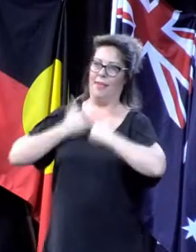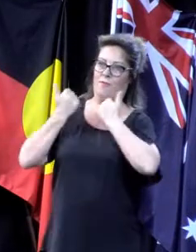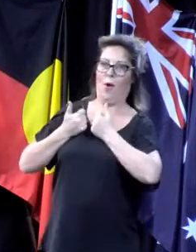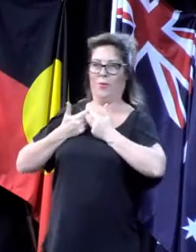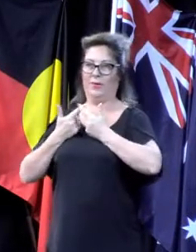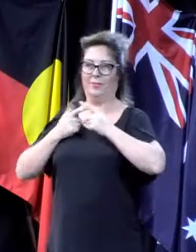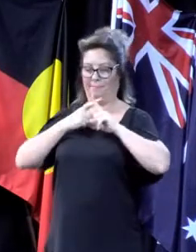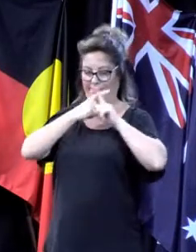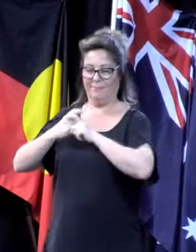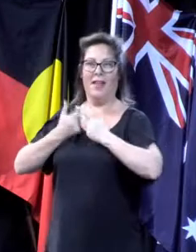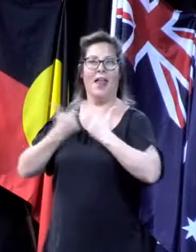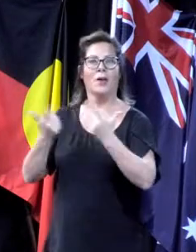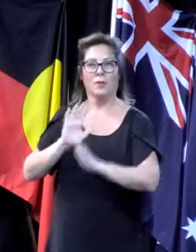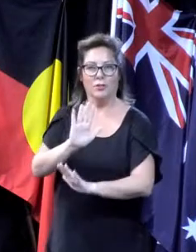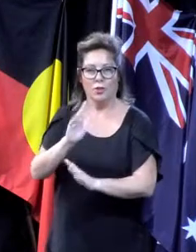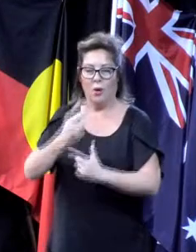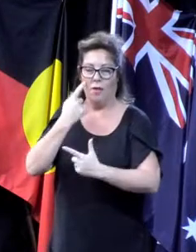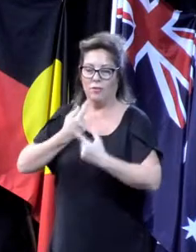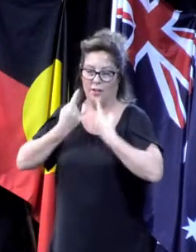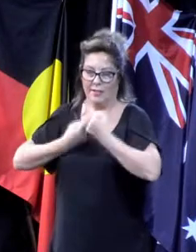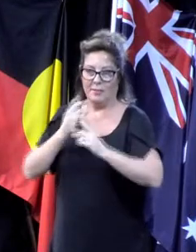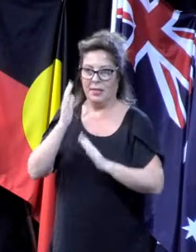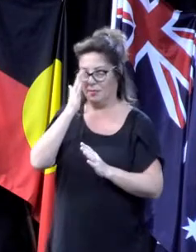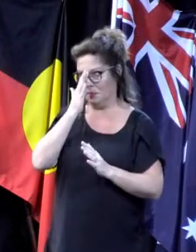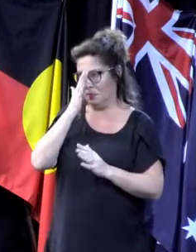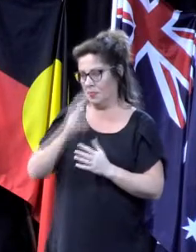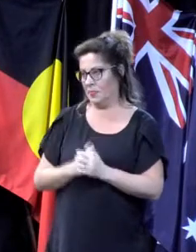So, lots of the work and, certainly, that there was - I was in a broad number of schools.